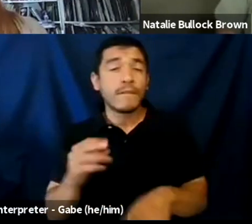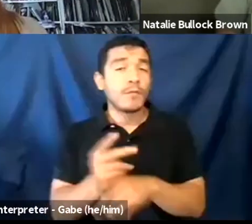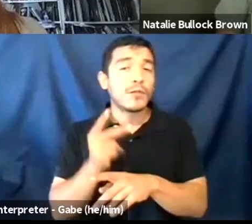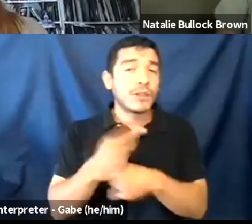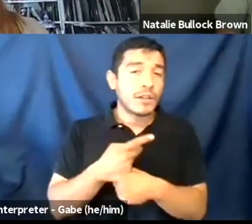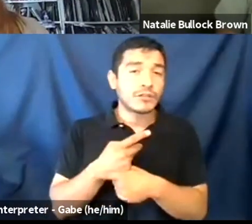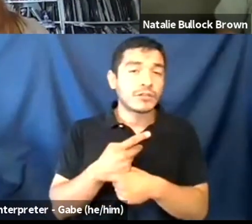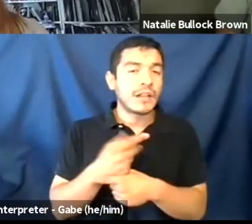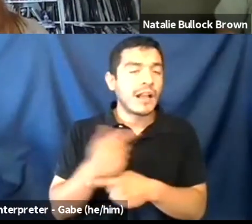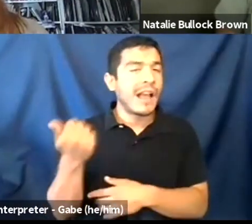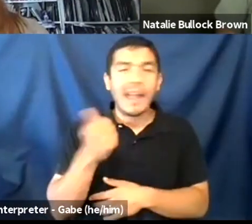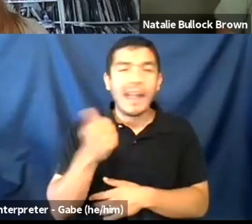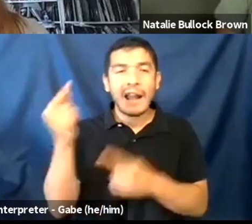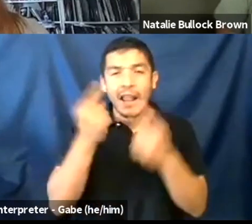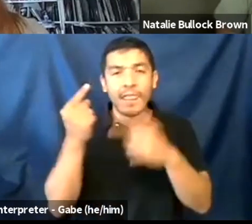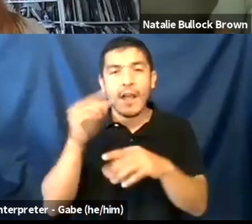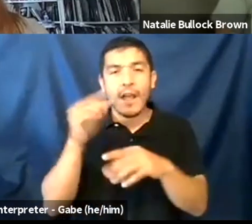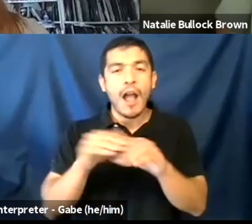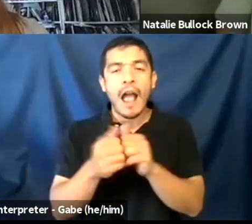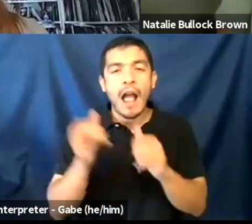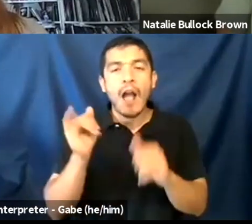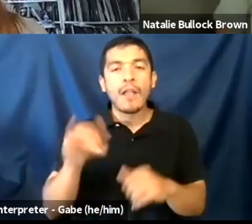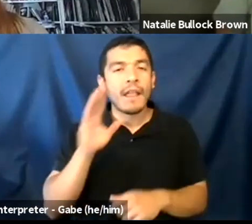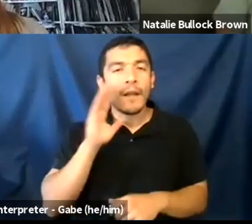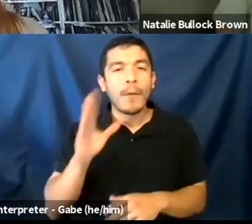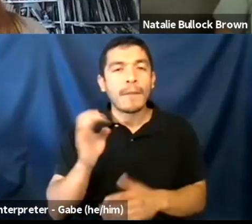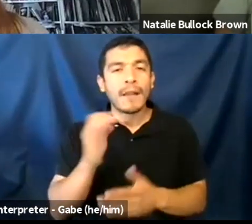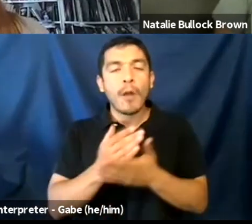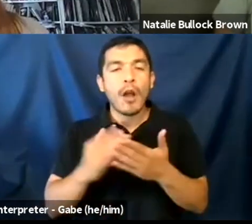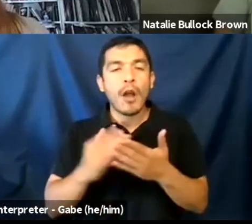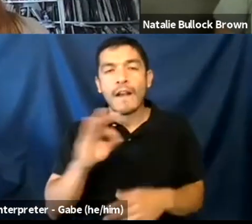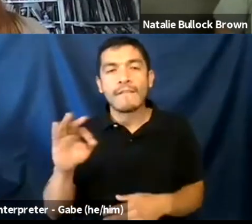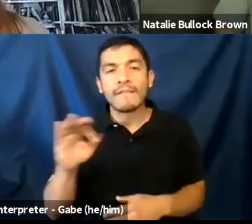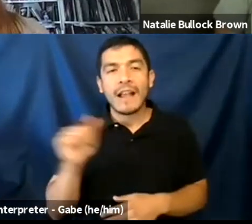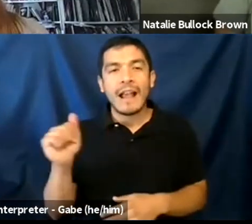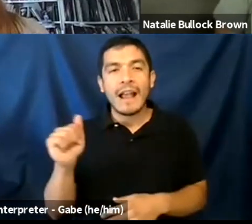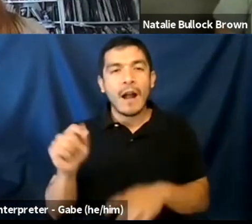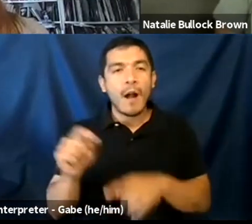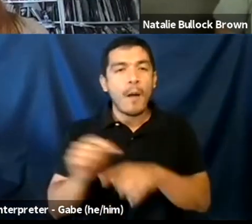any thoughts on how that could be part of a practice moving forward?